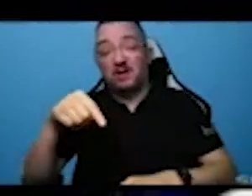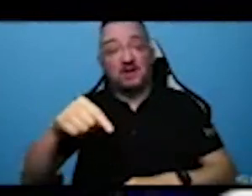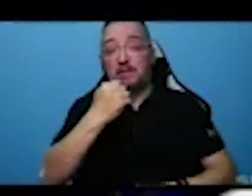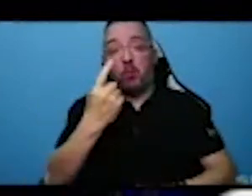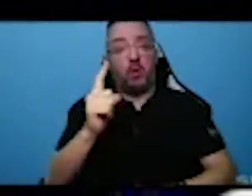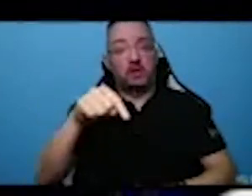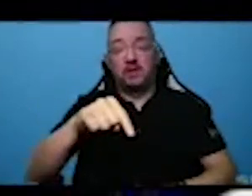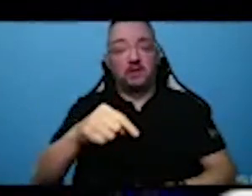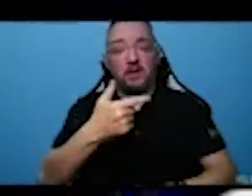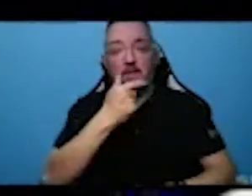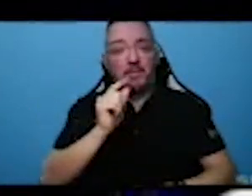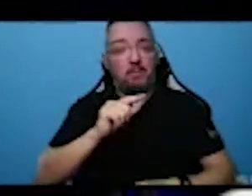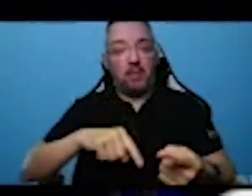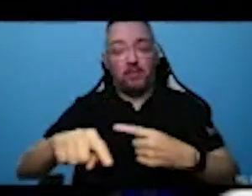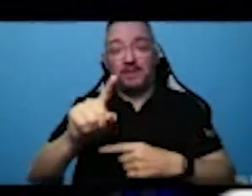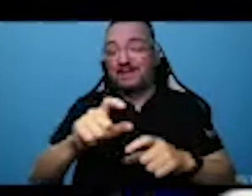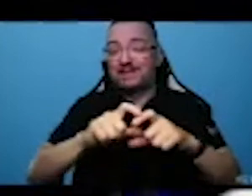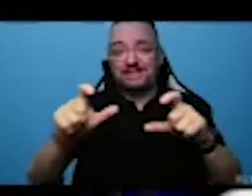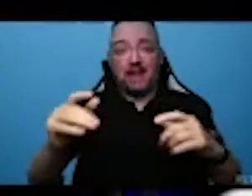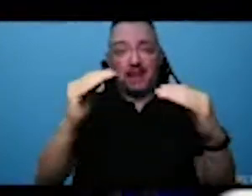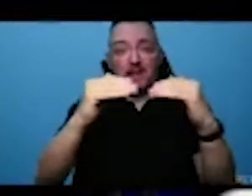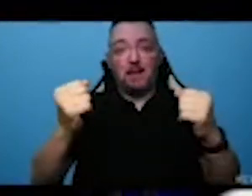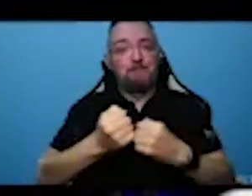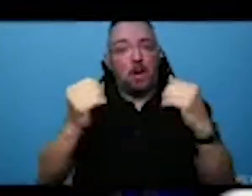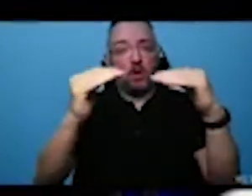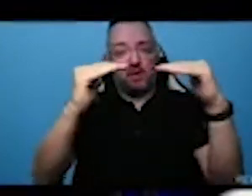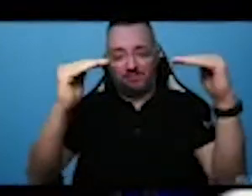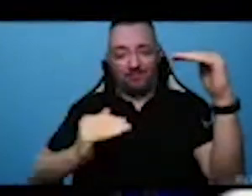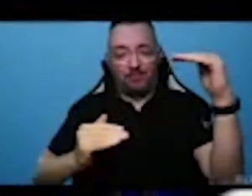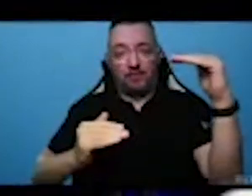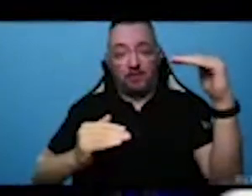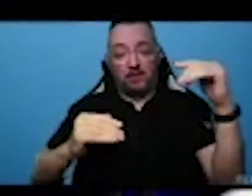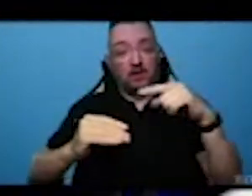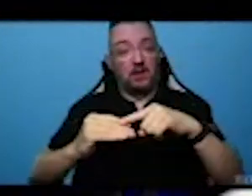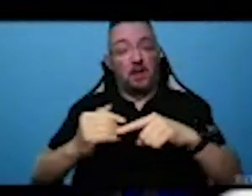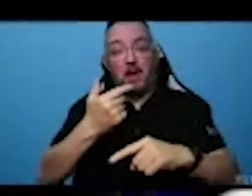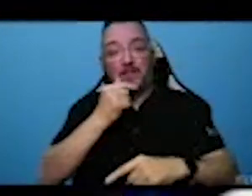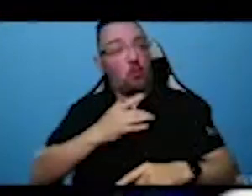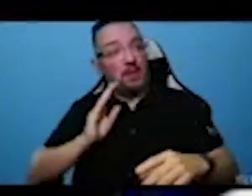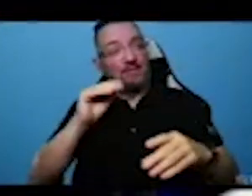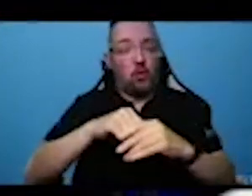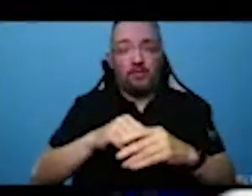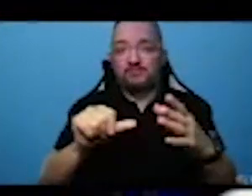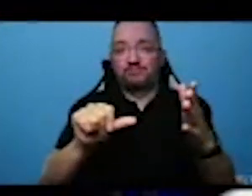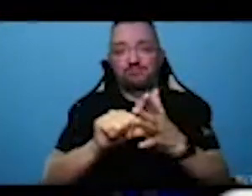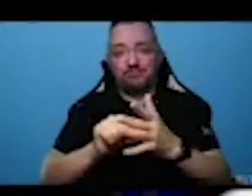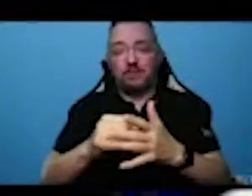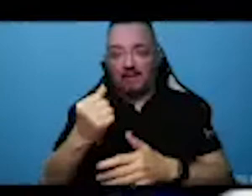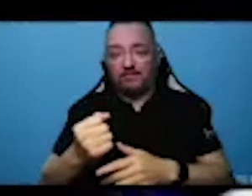It's still too difficult for, for people to participate in decision-making we still have too many people spending all their